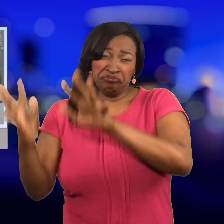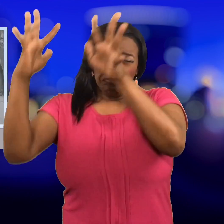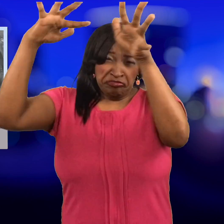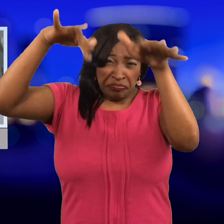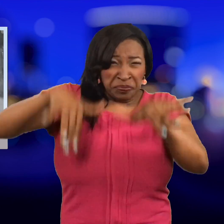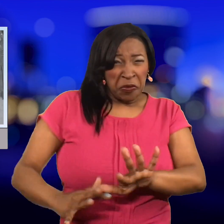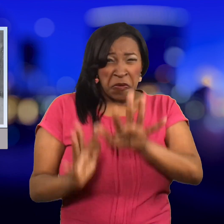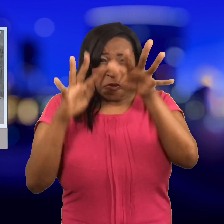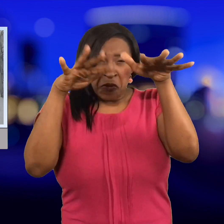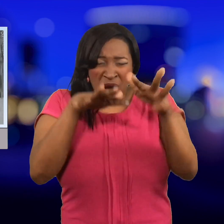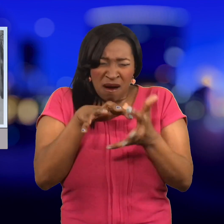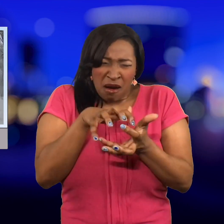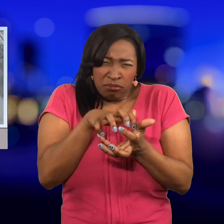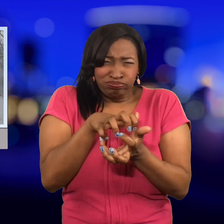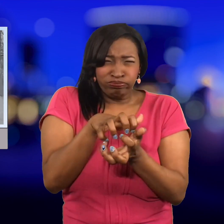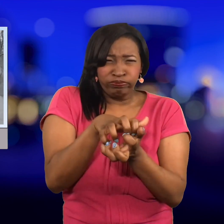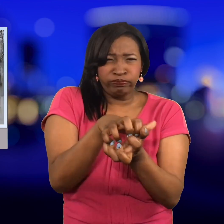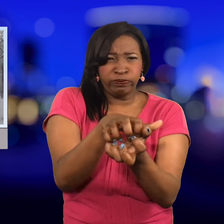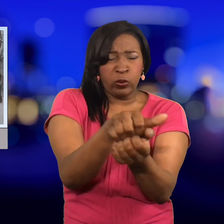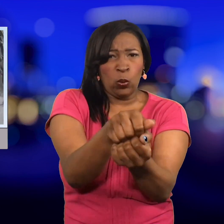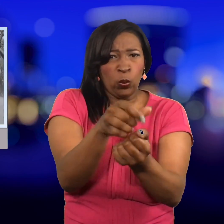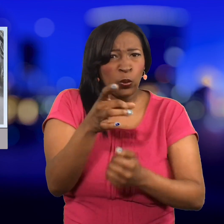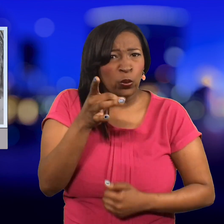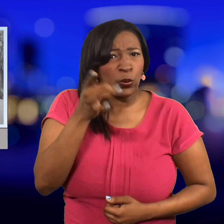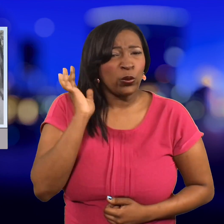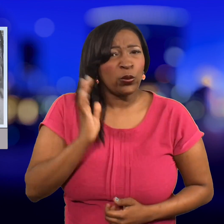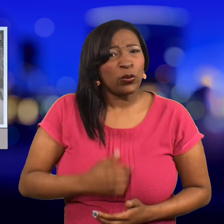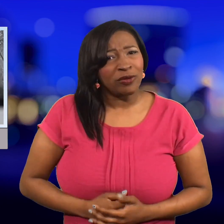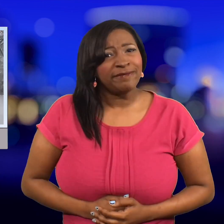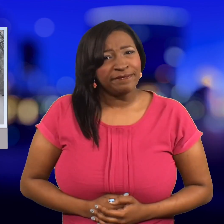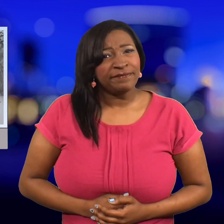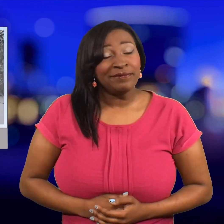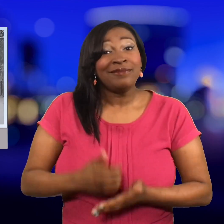of the continuous high tides.